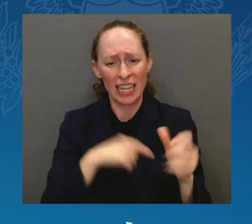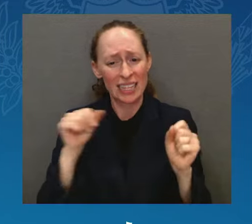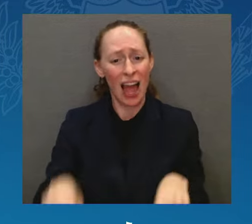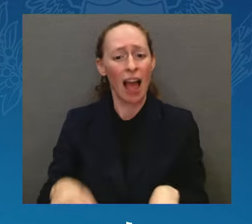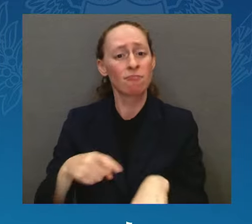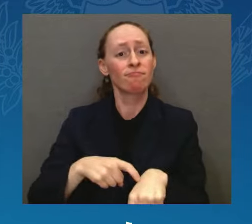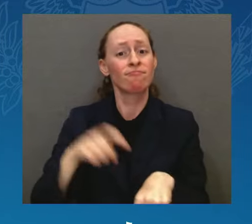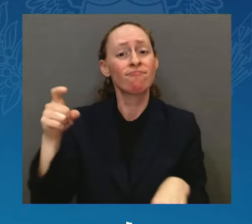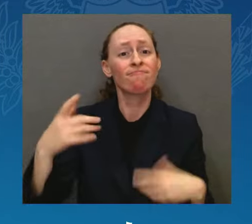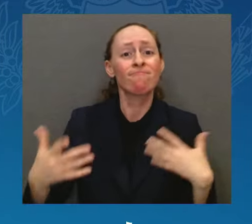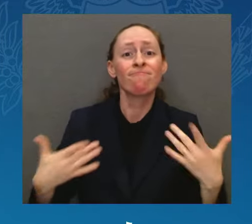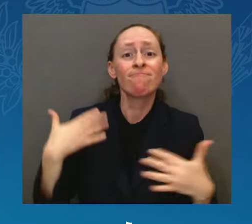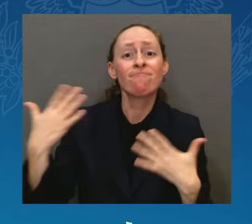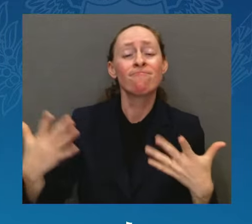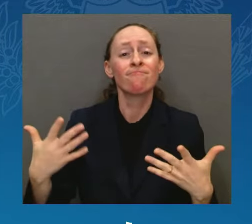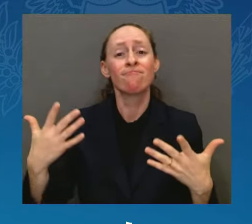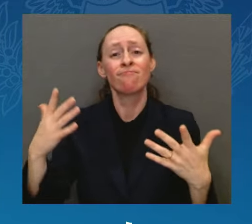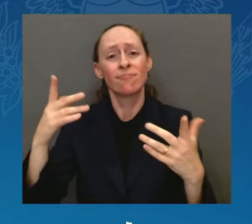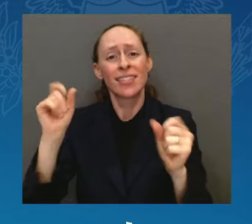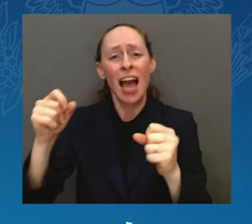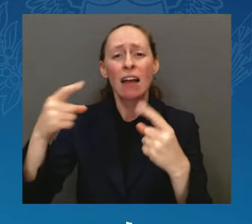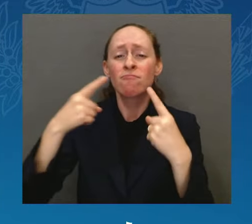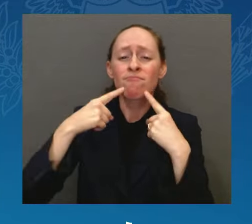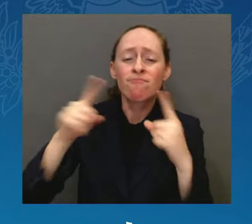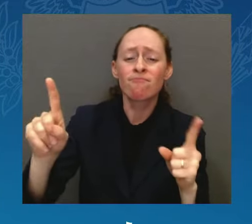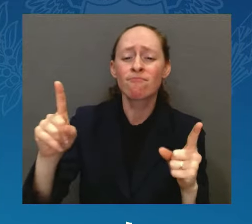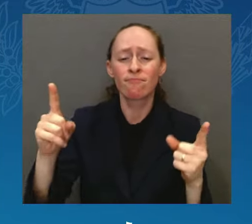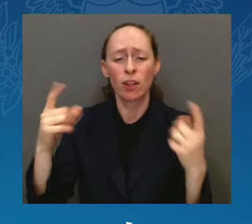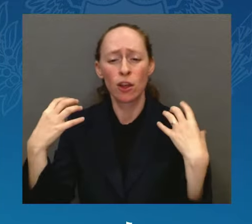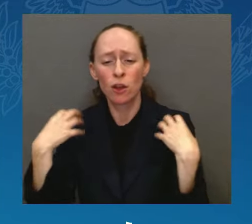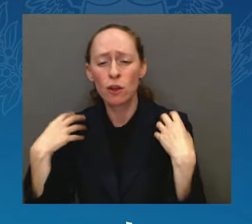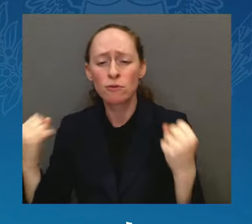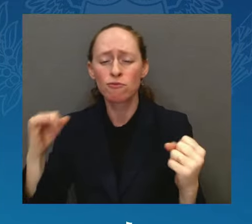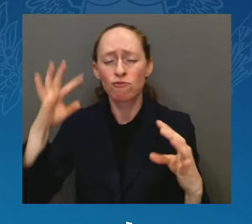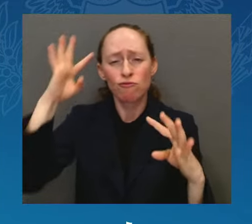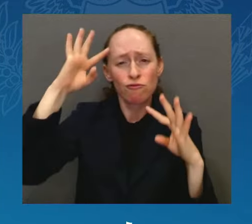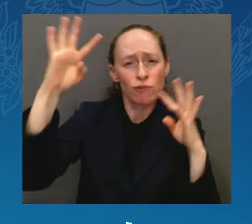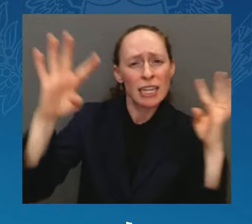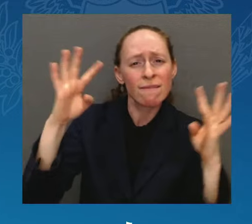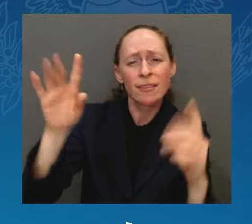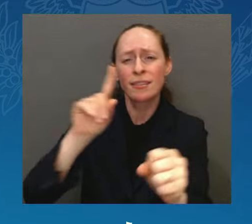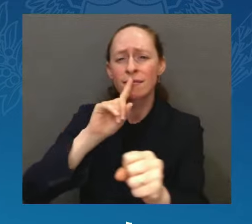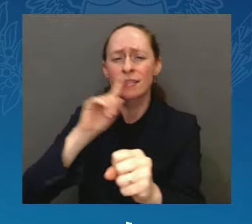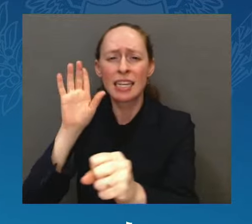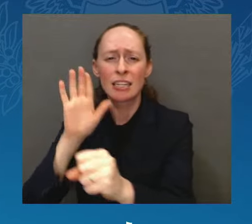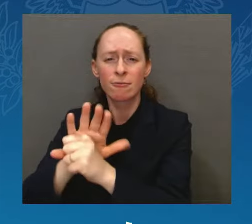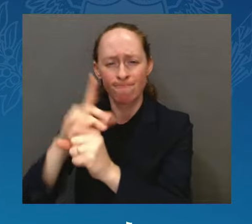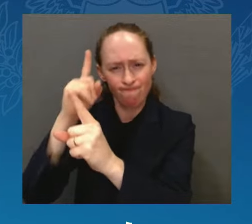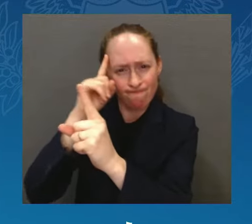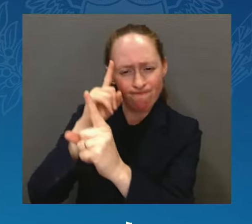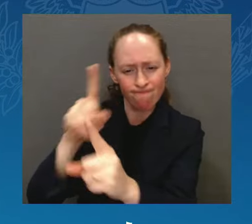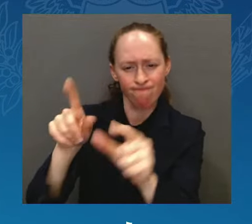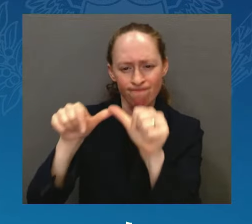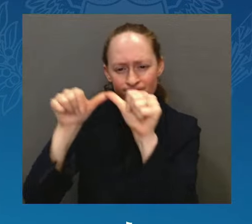and determination and resilience and resistance, helped make the promise of America real